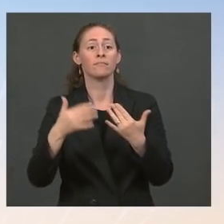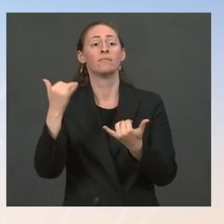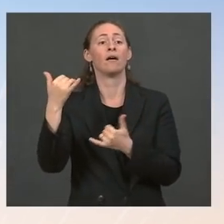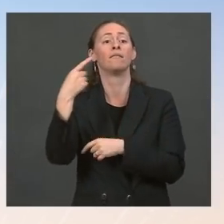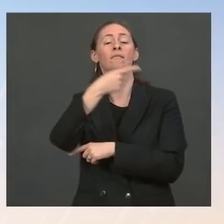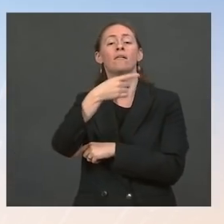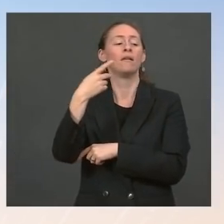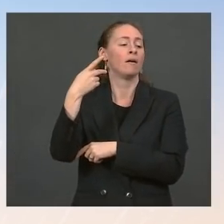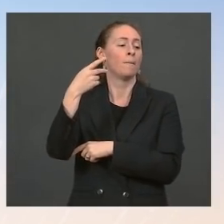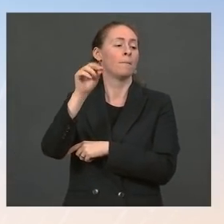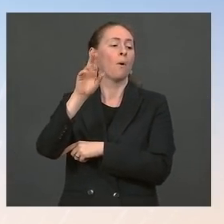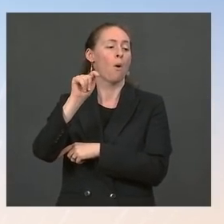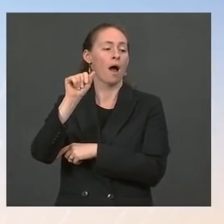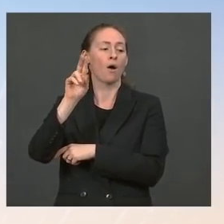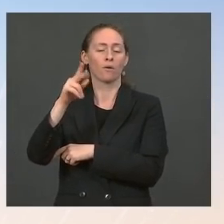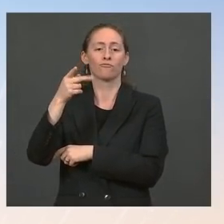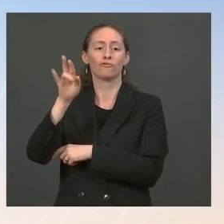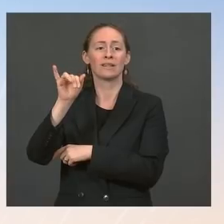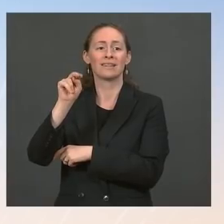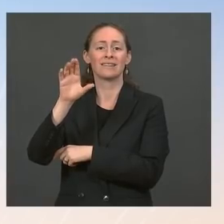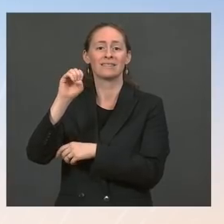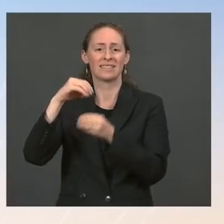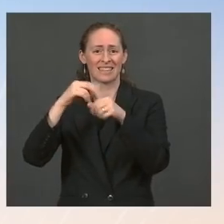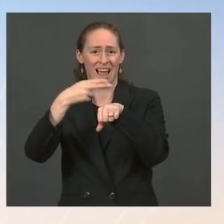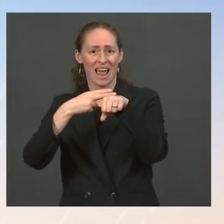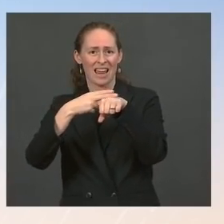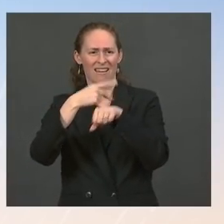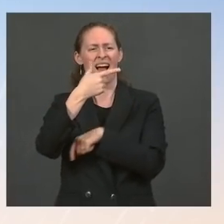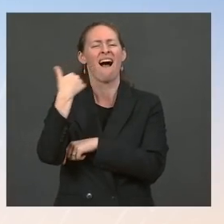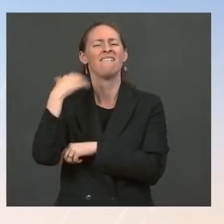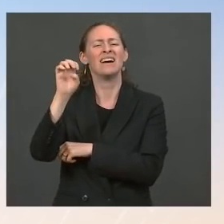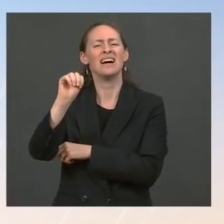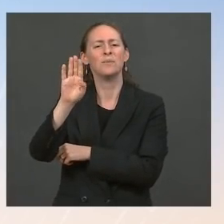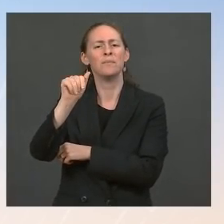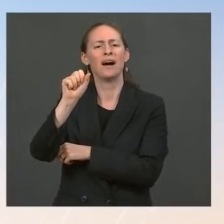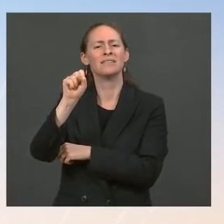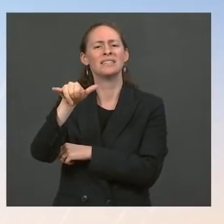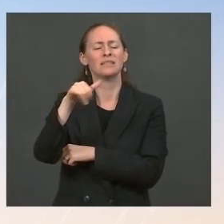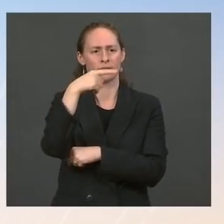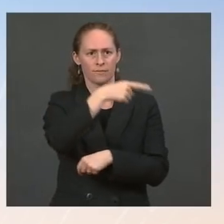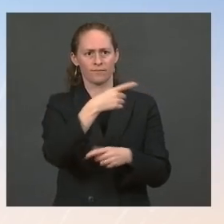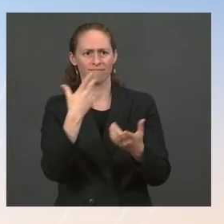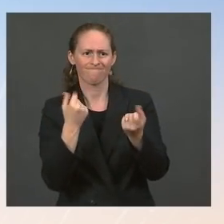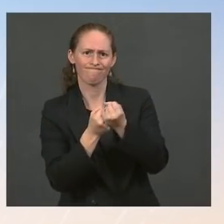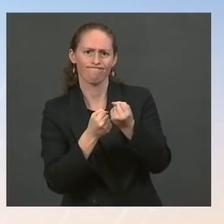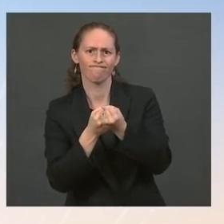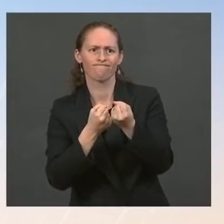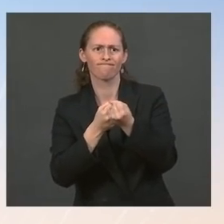and providing assistance to the families to resolve the situation. We can't get into too many -- too many details, I should say,